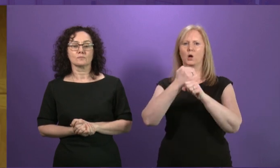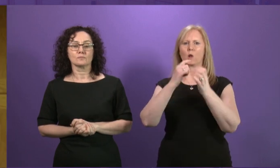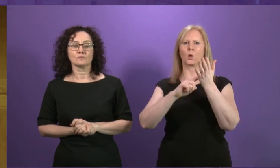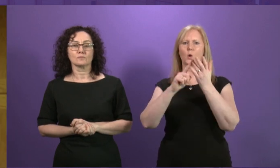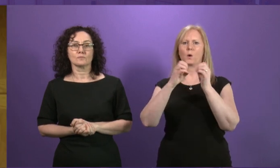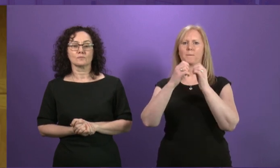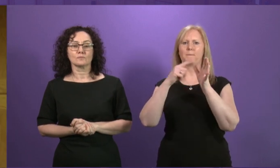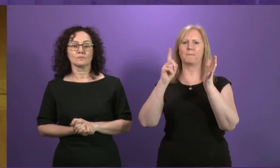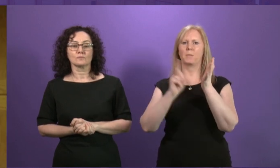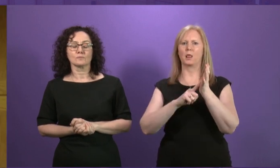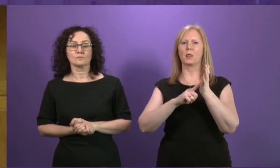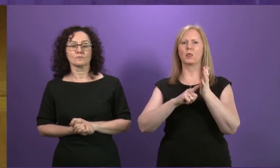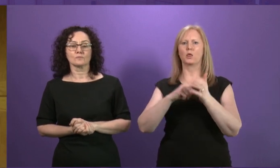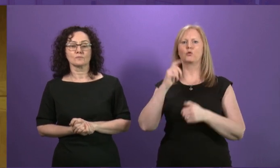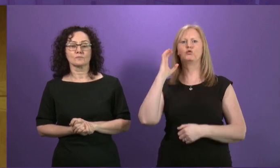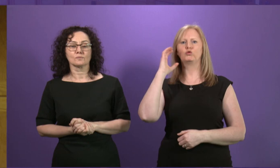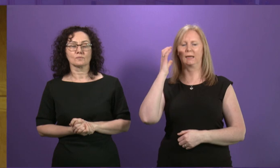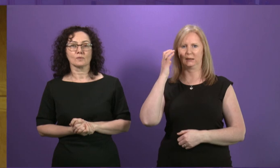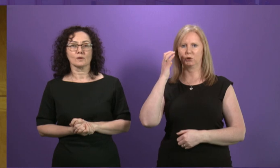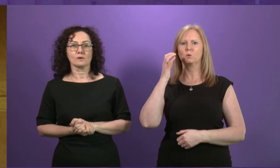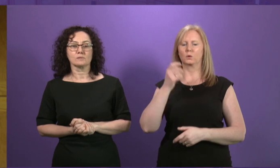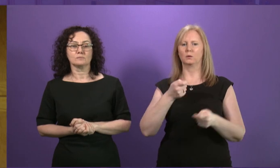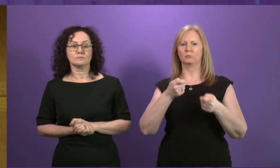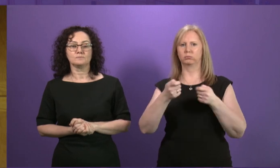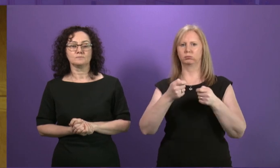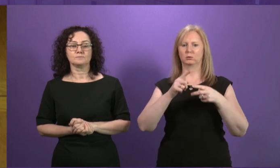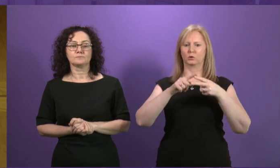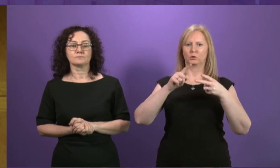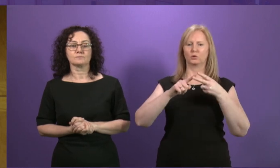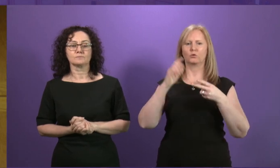operates Heart, Capital Scotland and Smooth Radio in Scotland, plans to create a virtual